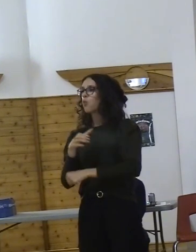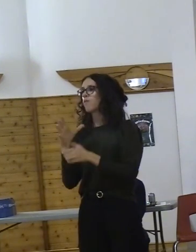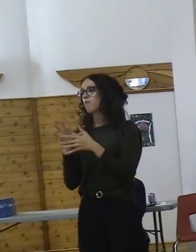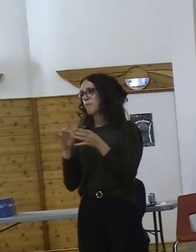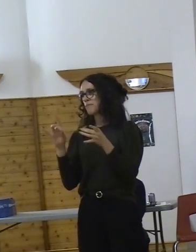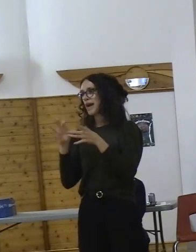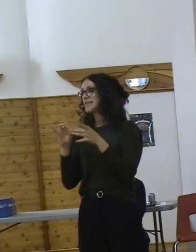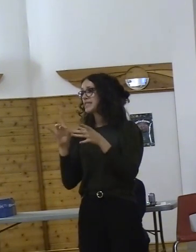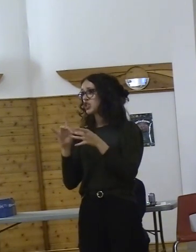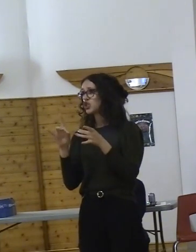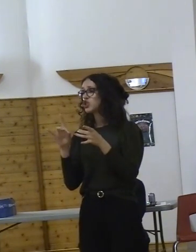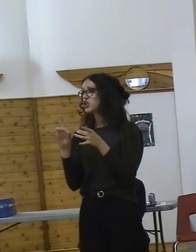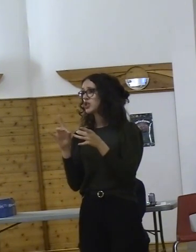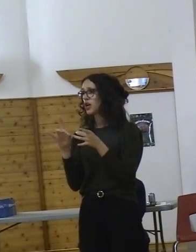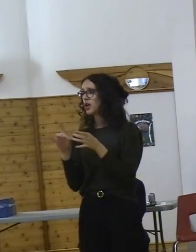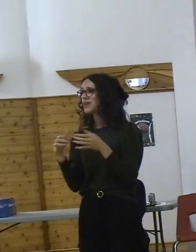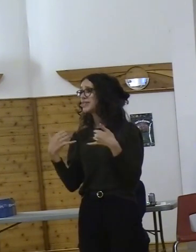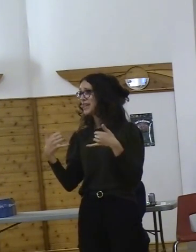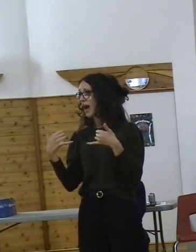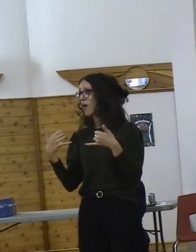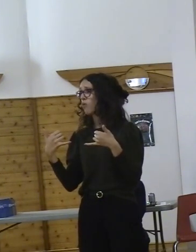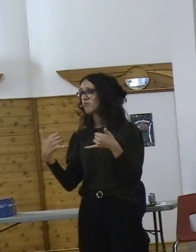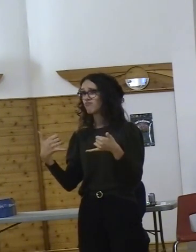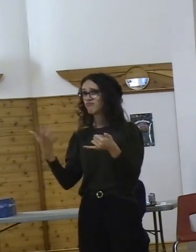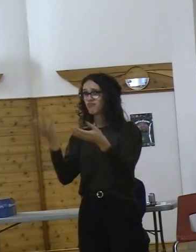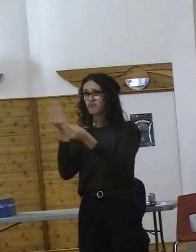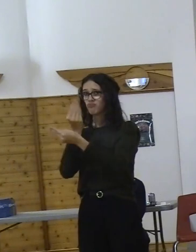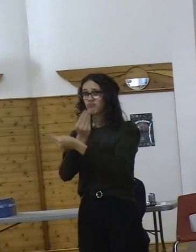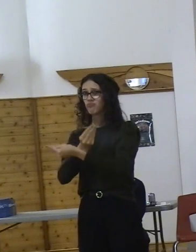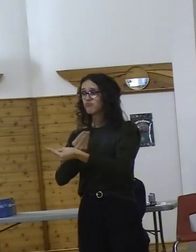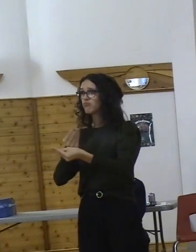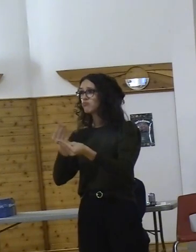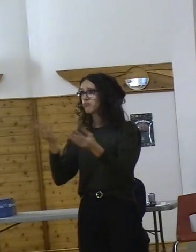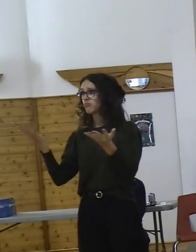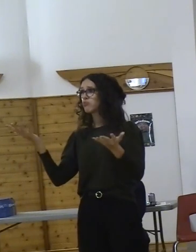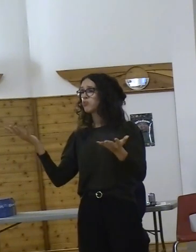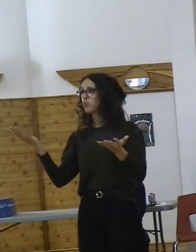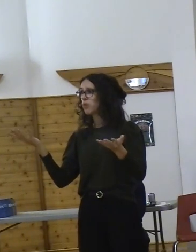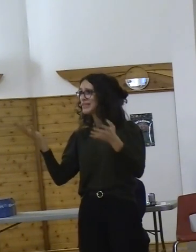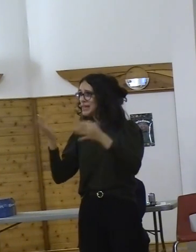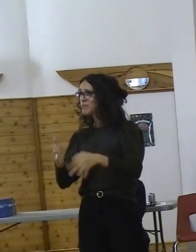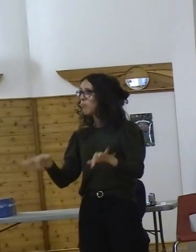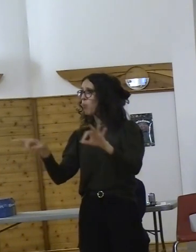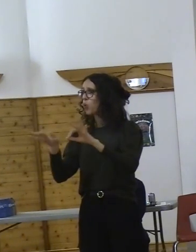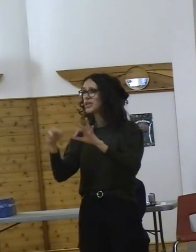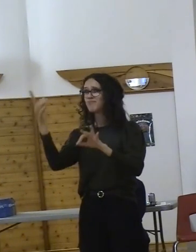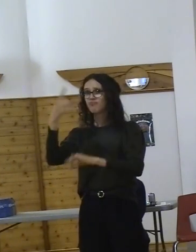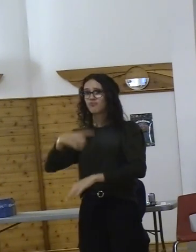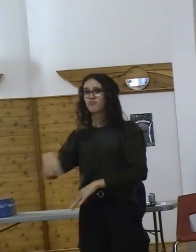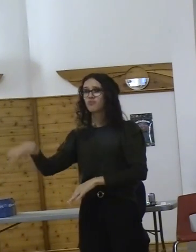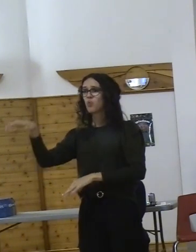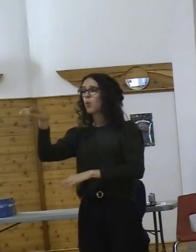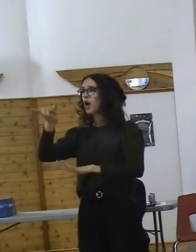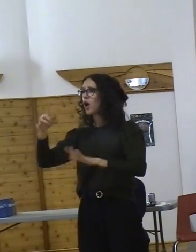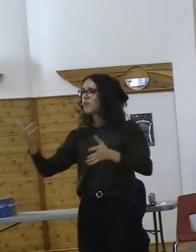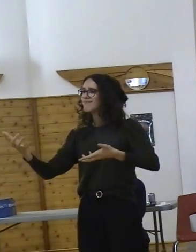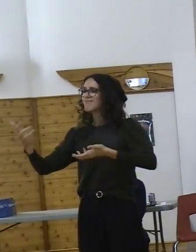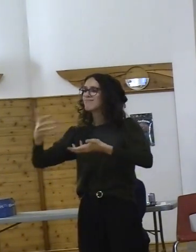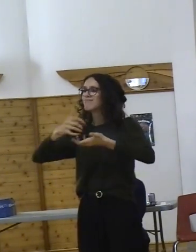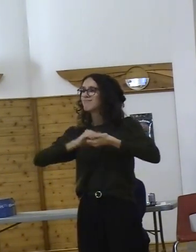So we must come together. We must stand together. No matter what our differences are.